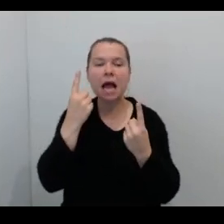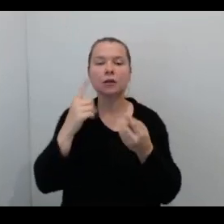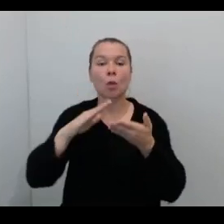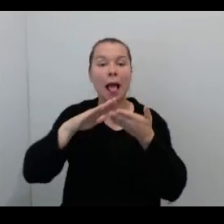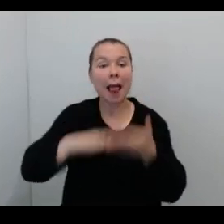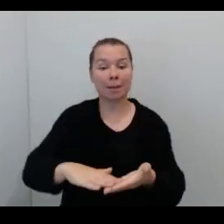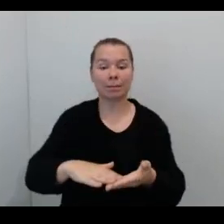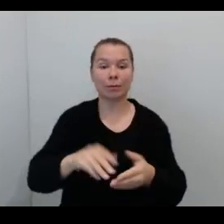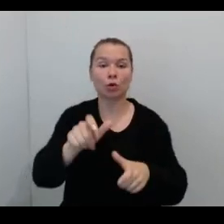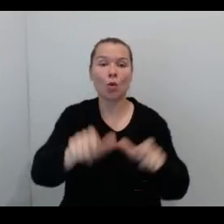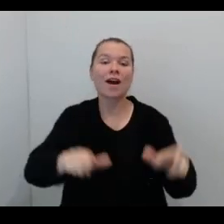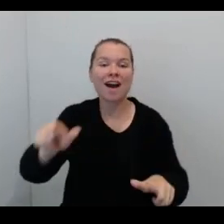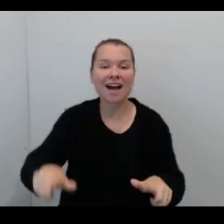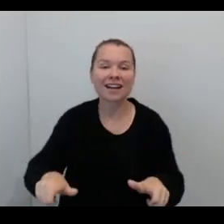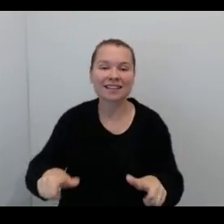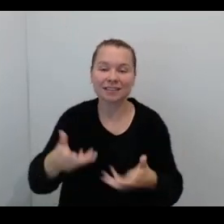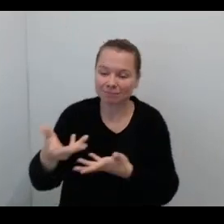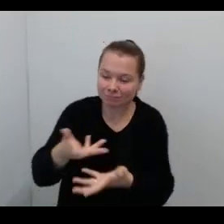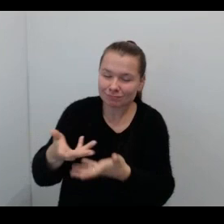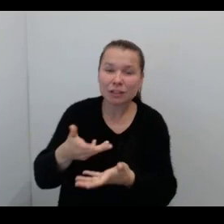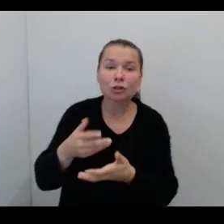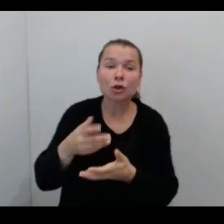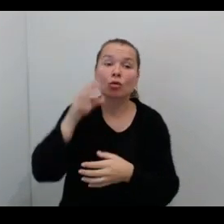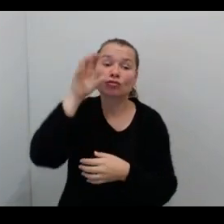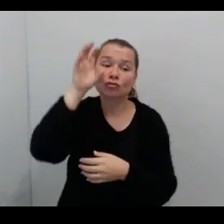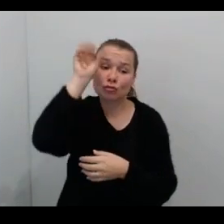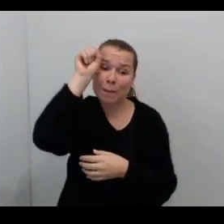I'll just remind you to download those as well.